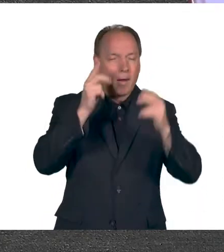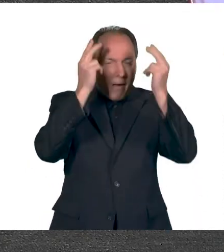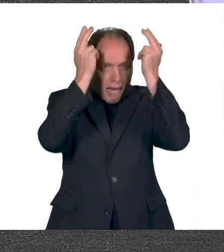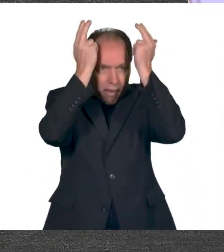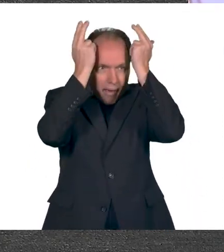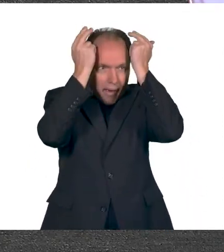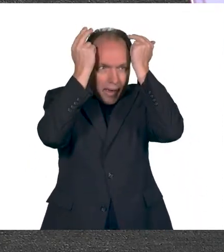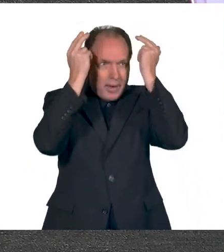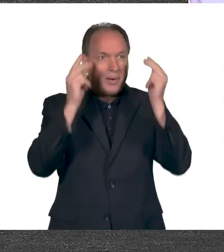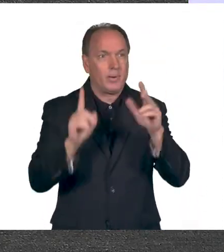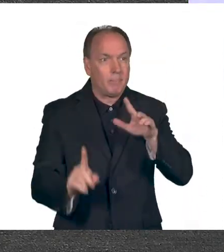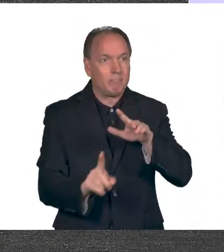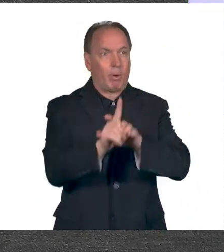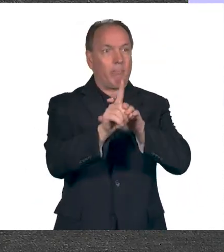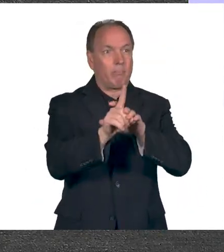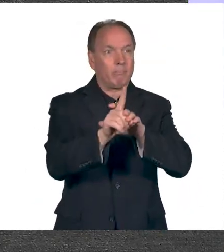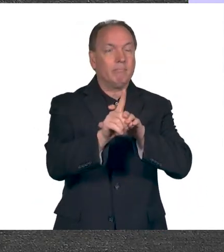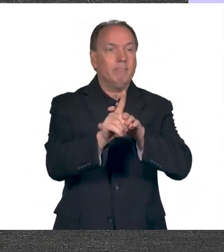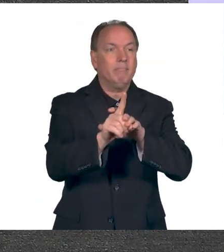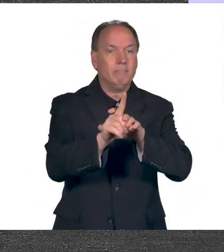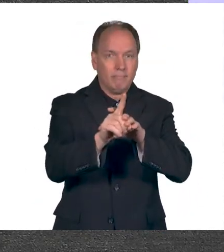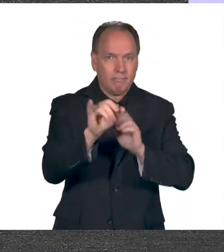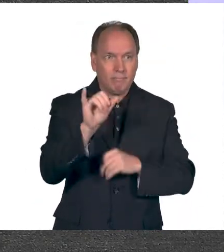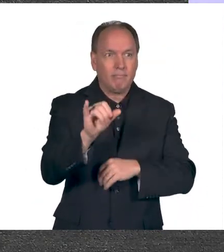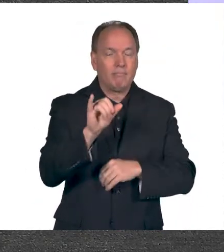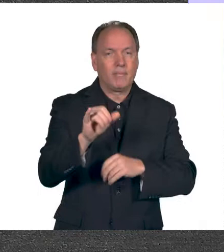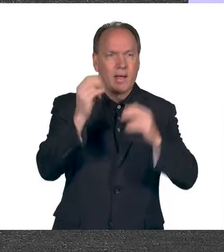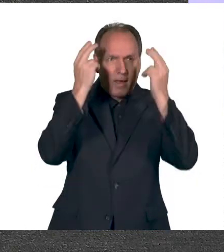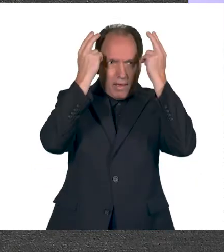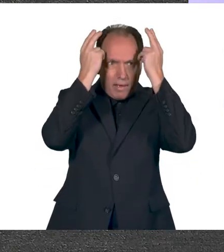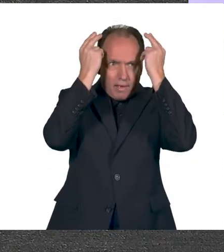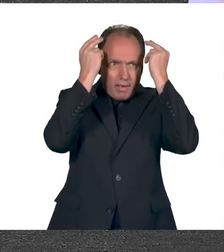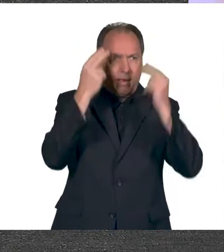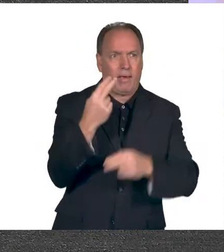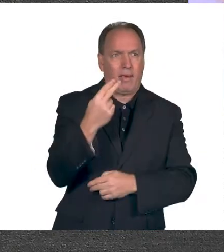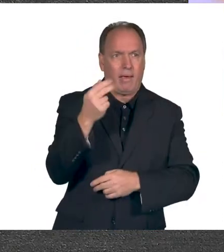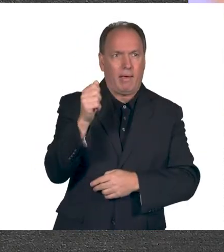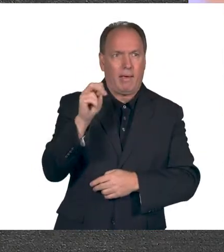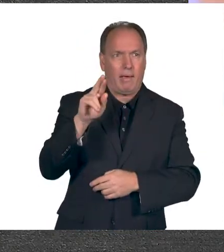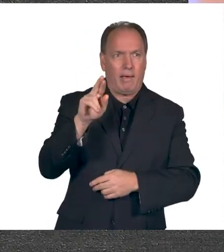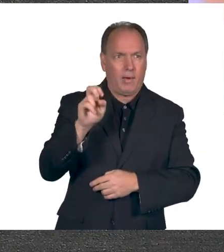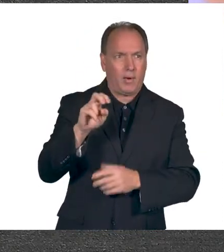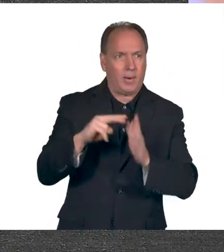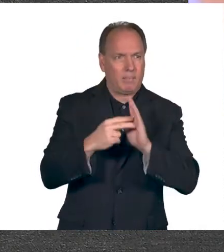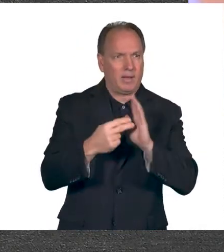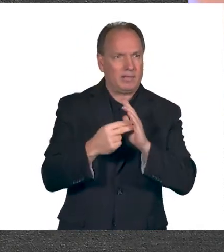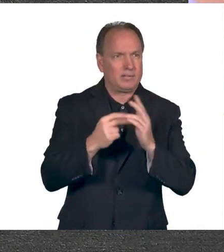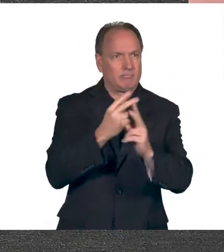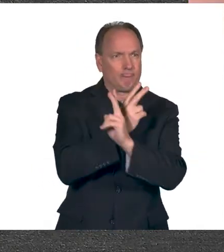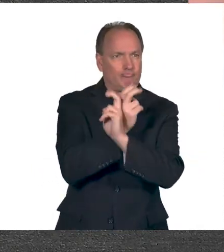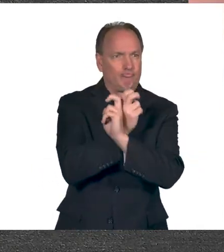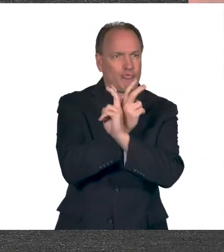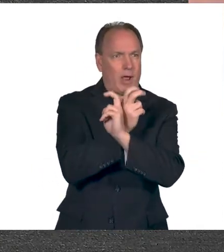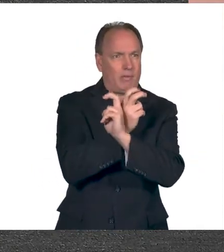and hare pops in." Now hare is another kind of a rabbit, extra long eyes.